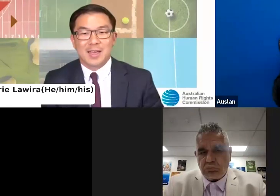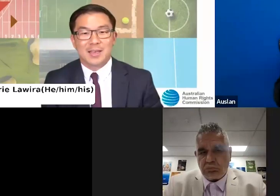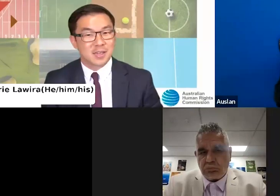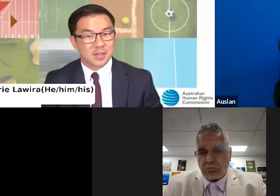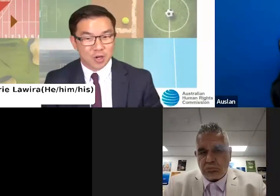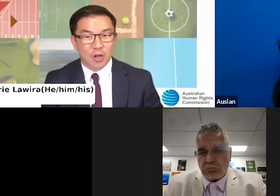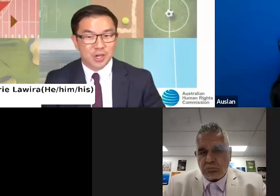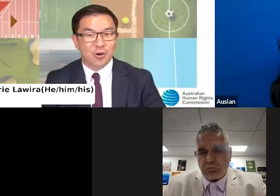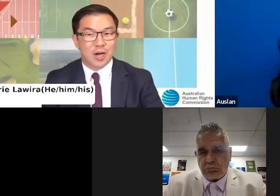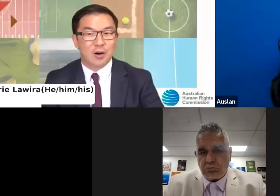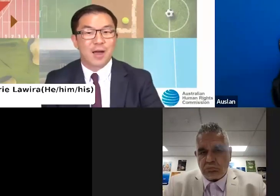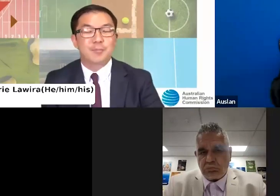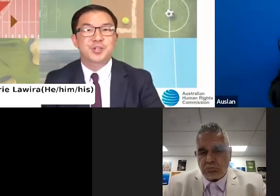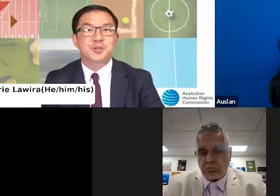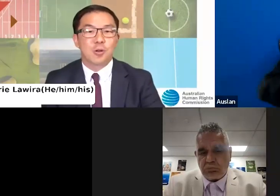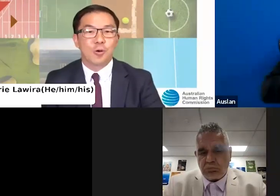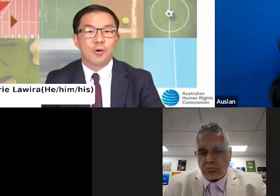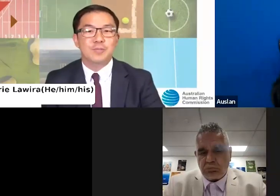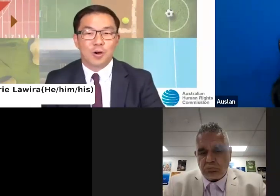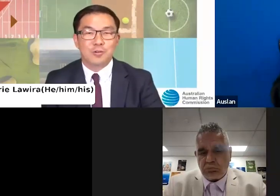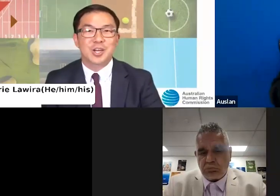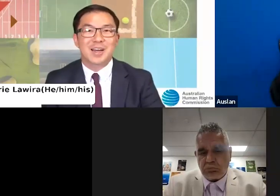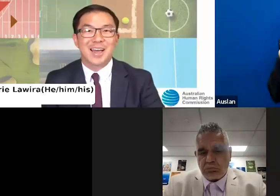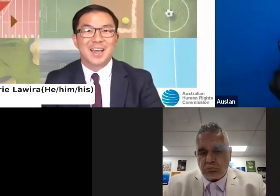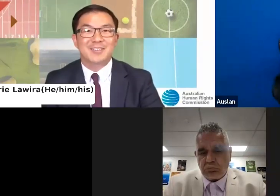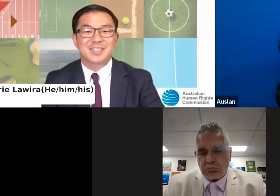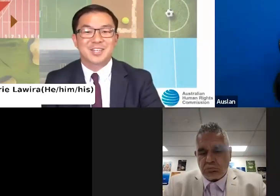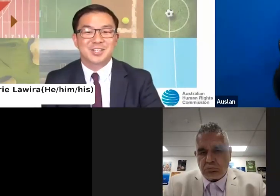He is a knowledge holder of Aboriginal law, culture and heritage.